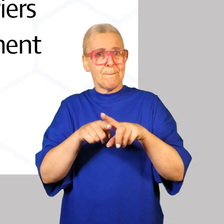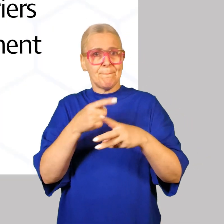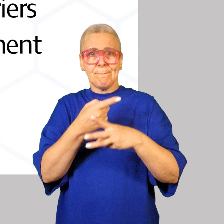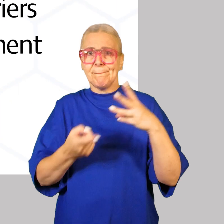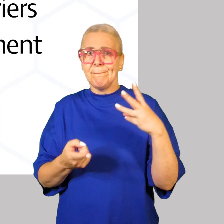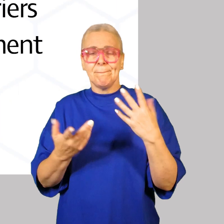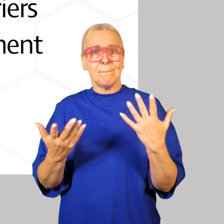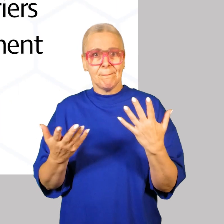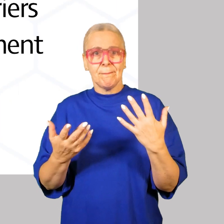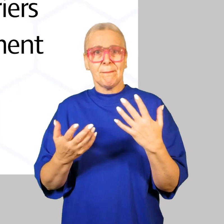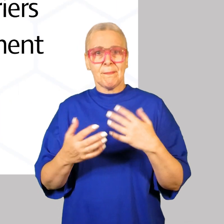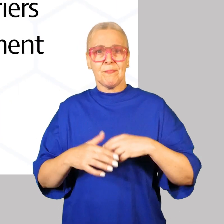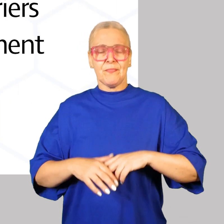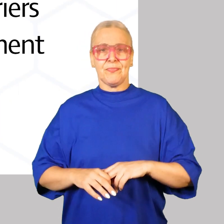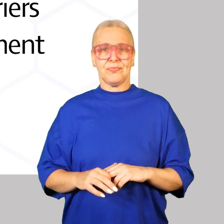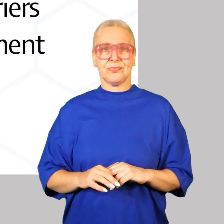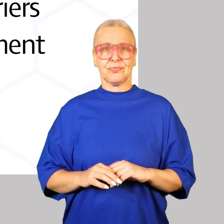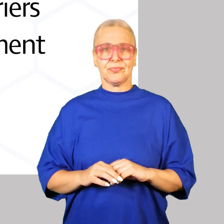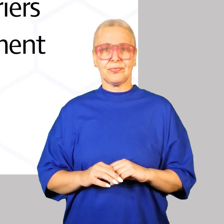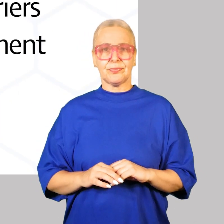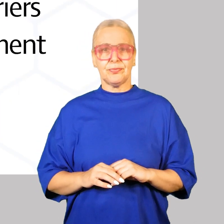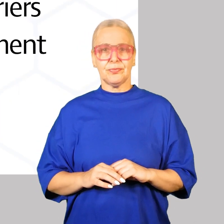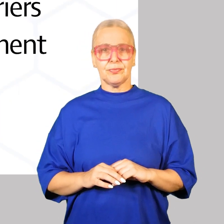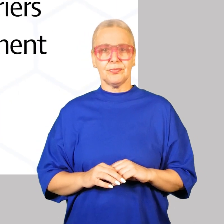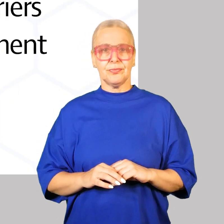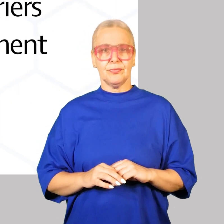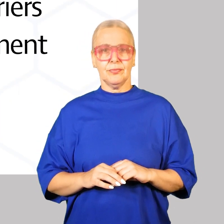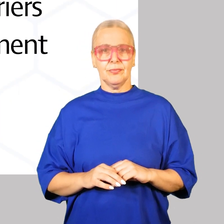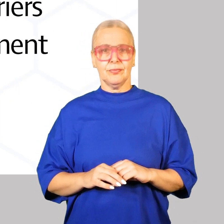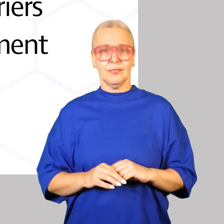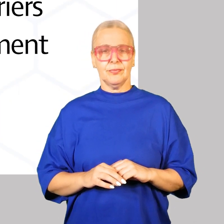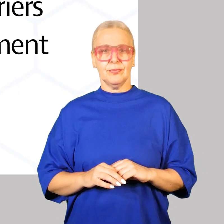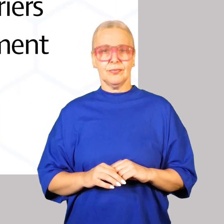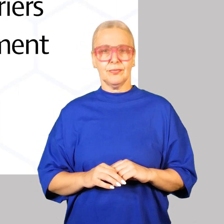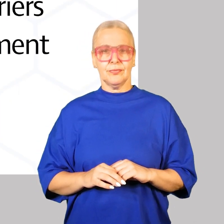In reality, there are many barriers to testing, management and follow-up.